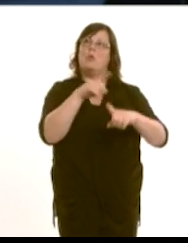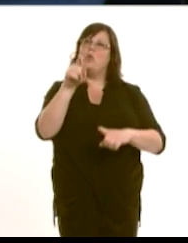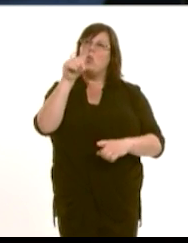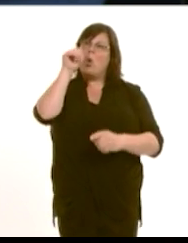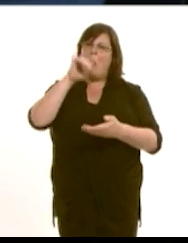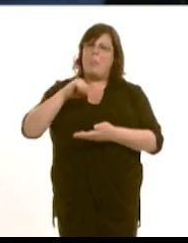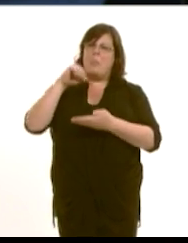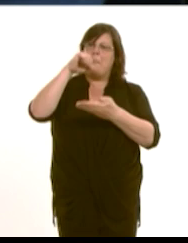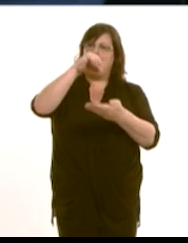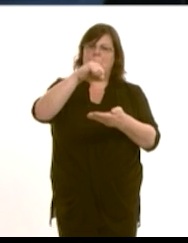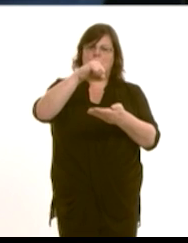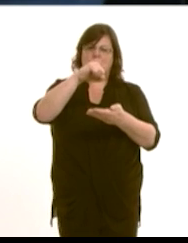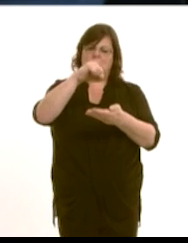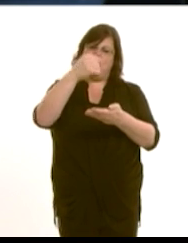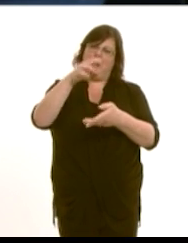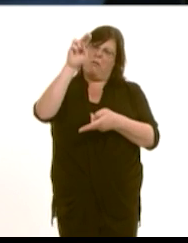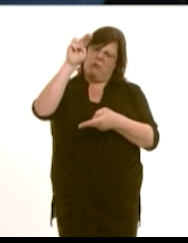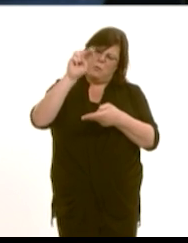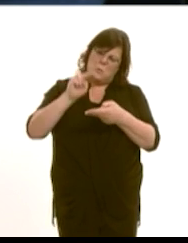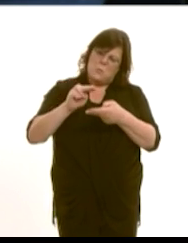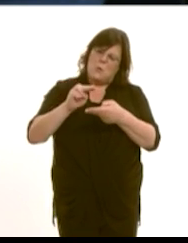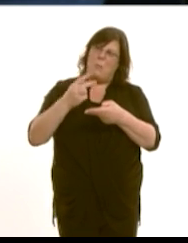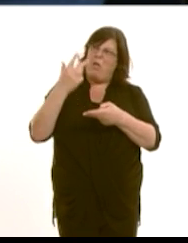adults has already been cut by £3 million.